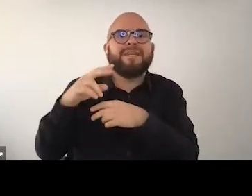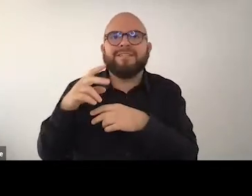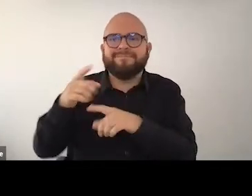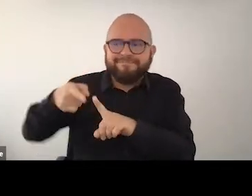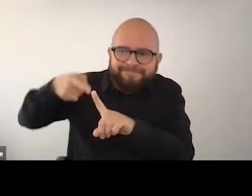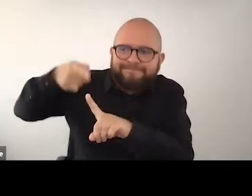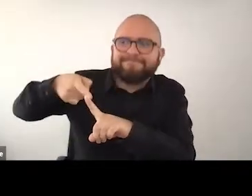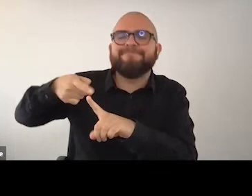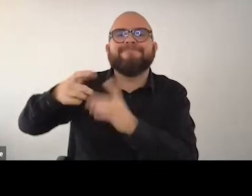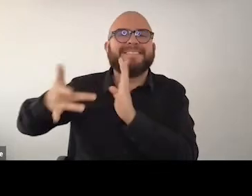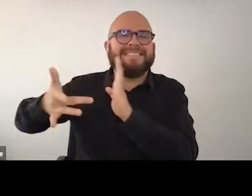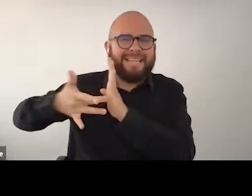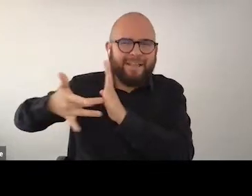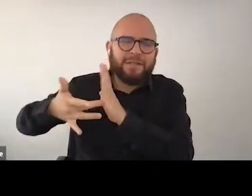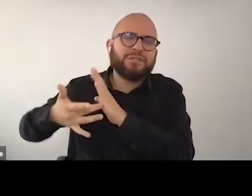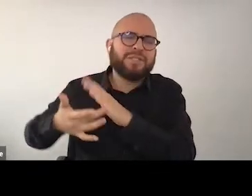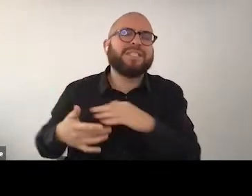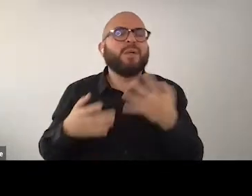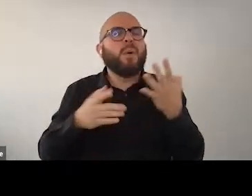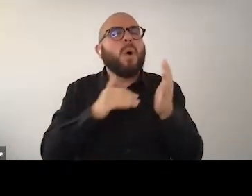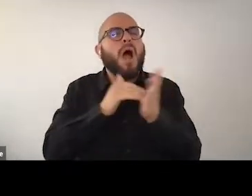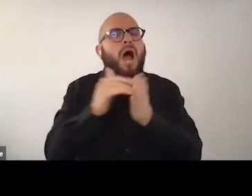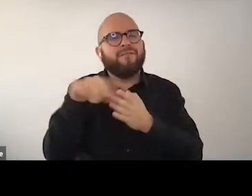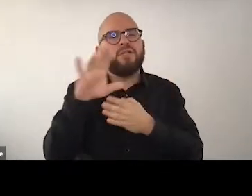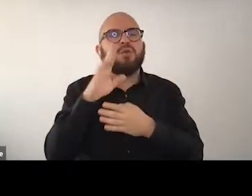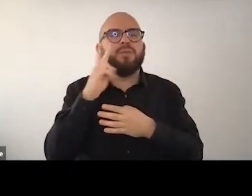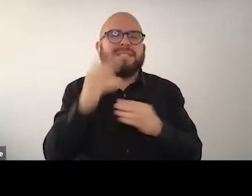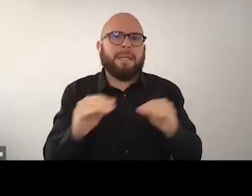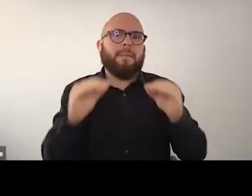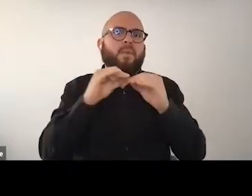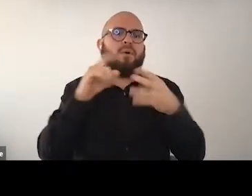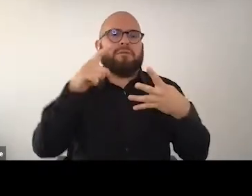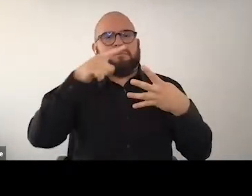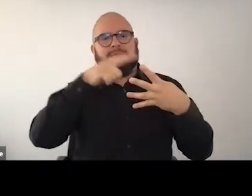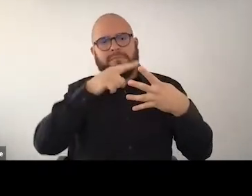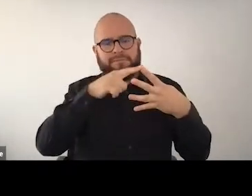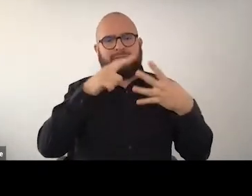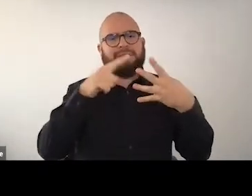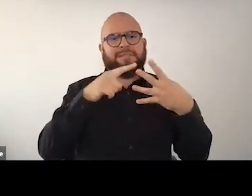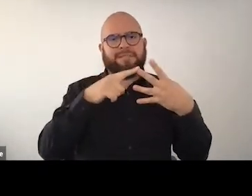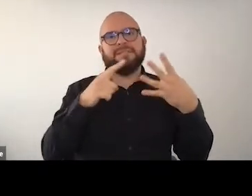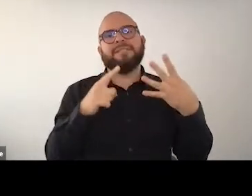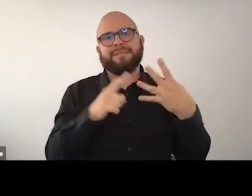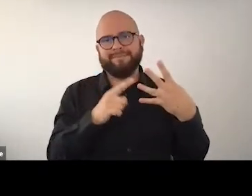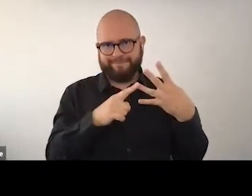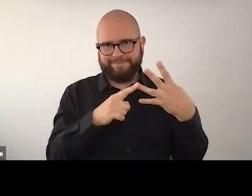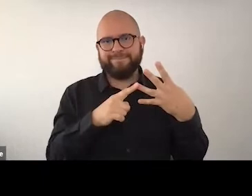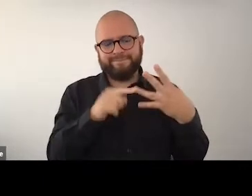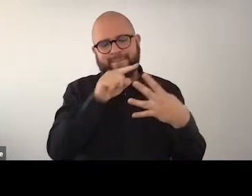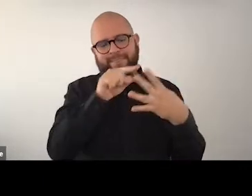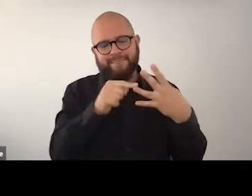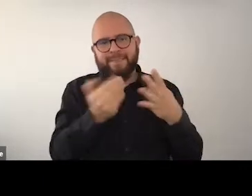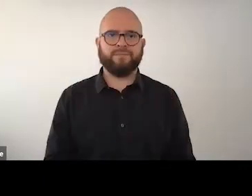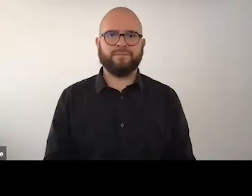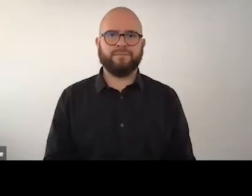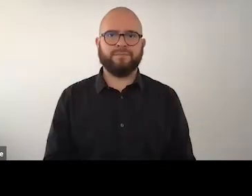More often, you will be seeing shorter/longer versions, permitted edits, and paid edits of your commercials.